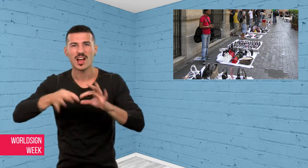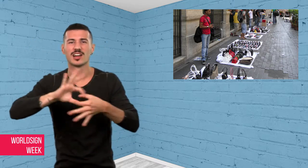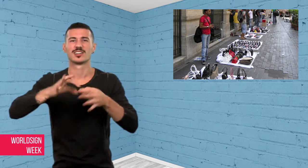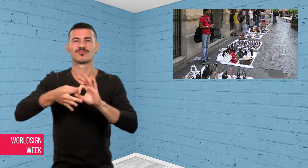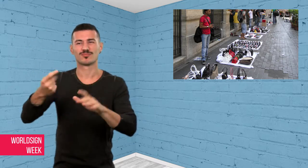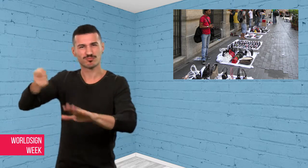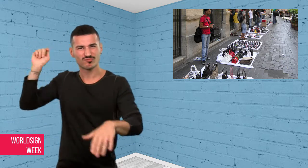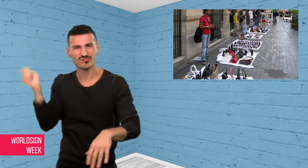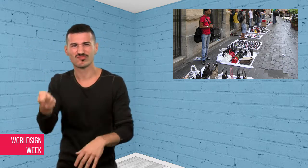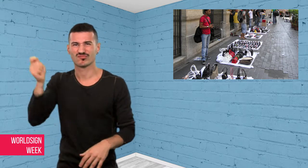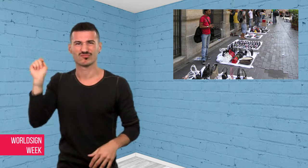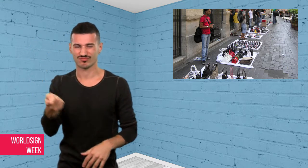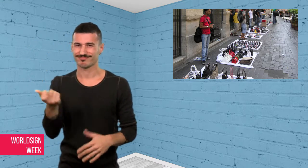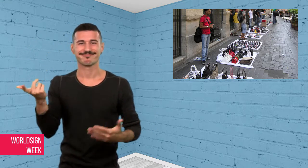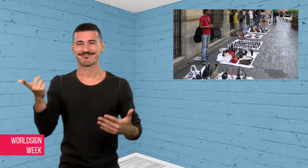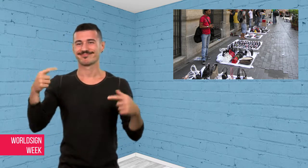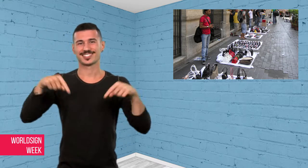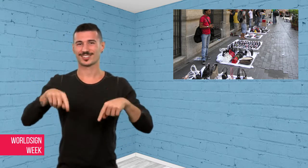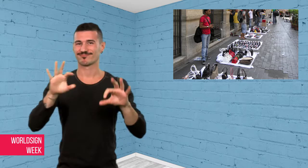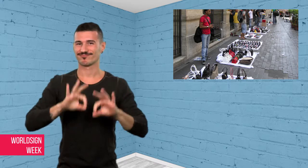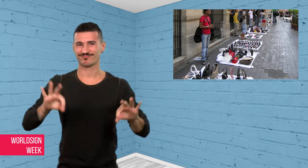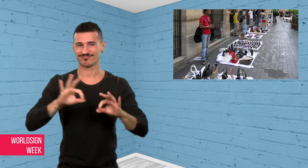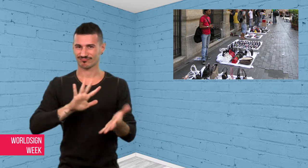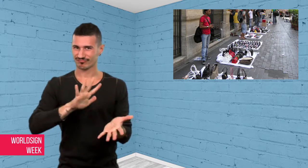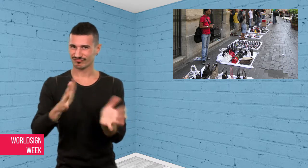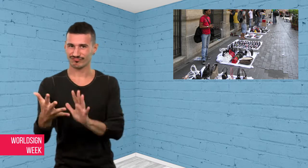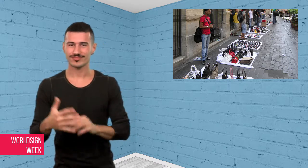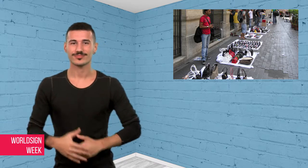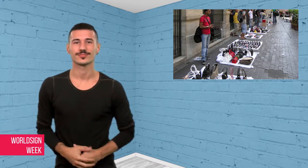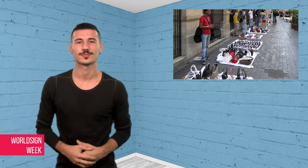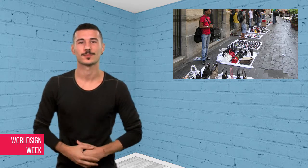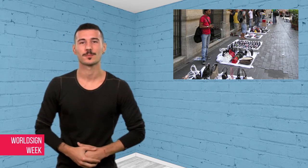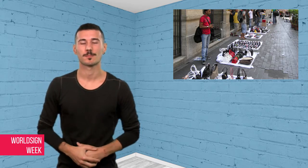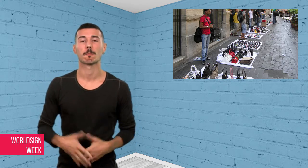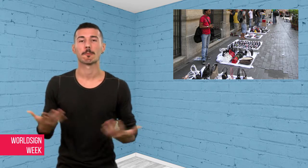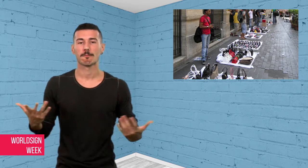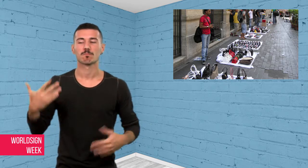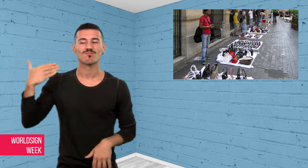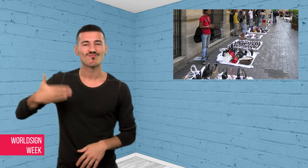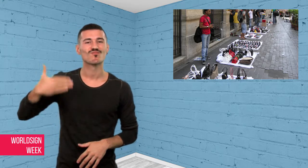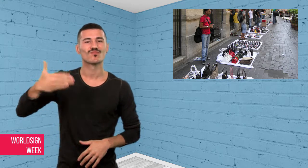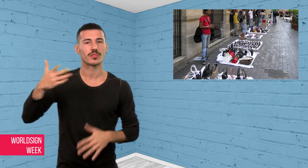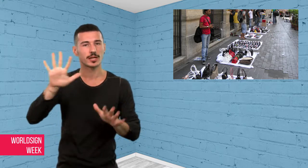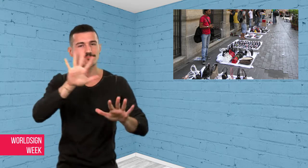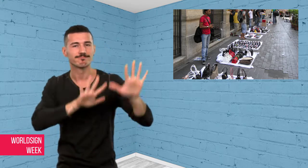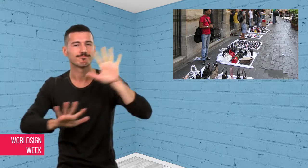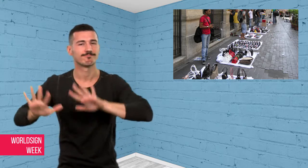a new form, It is no longer a